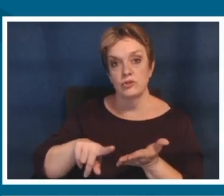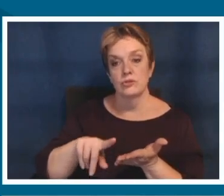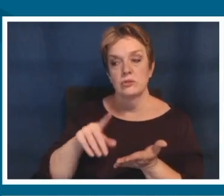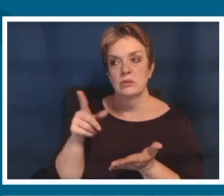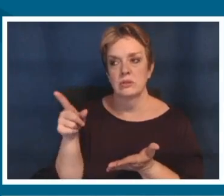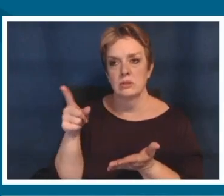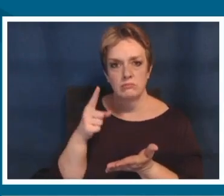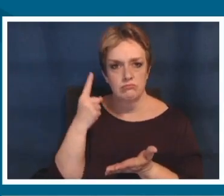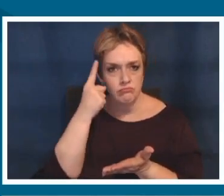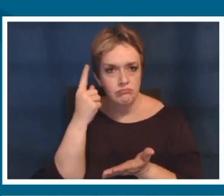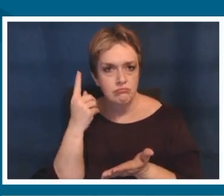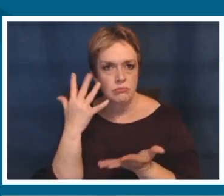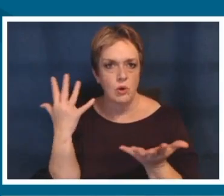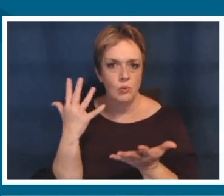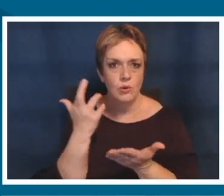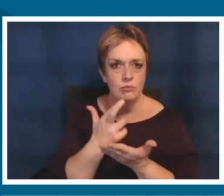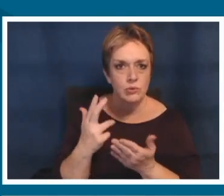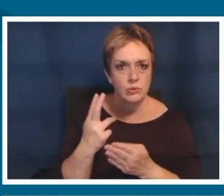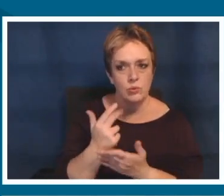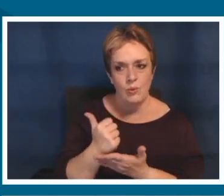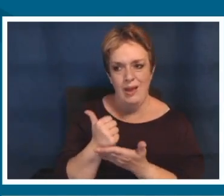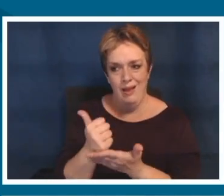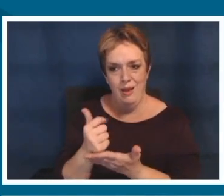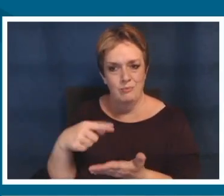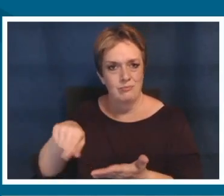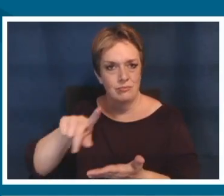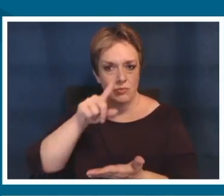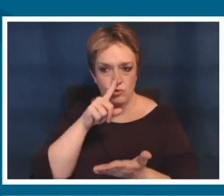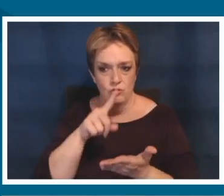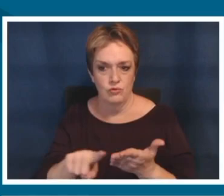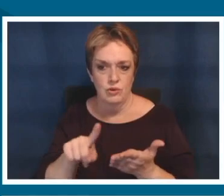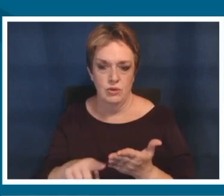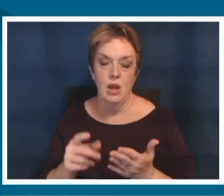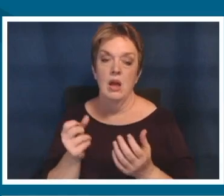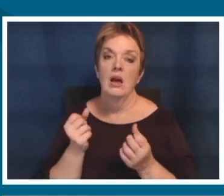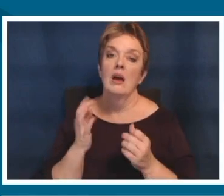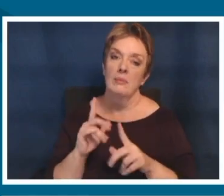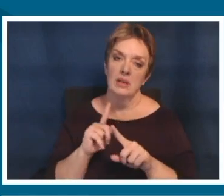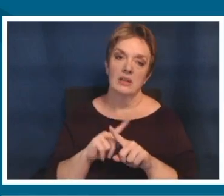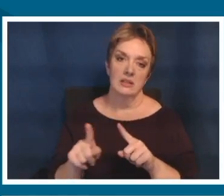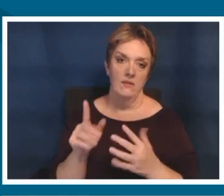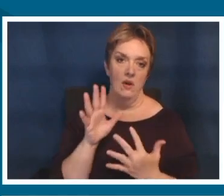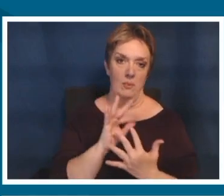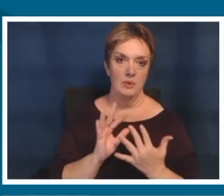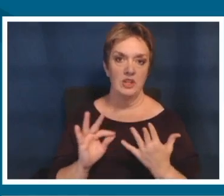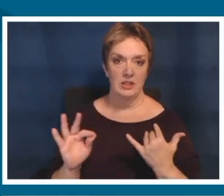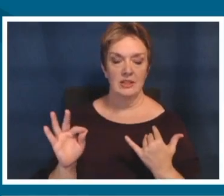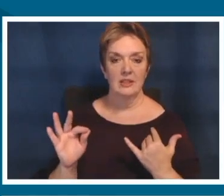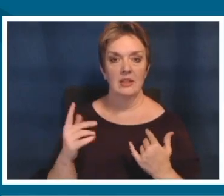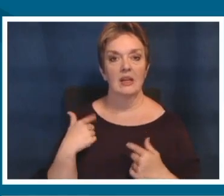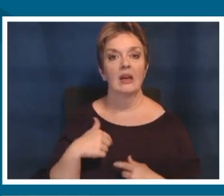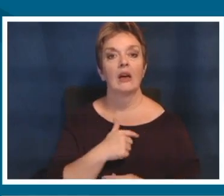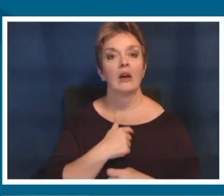with research you can go many different directions